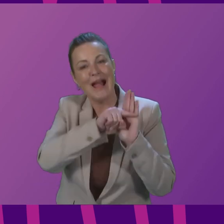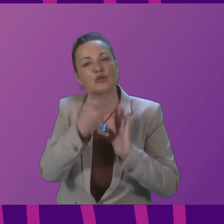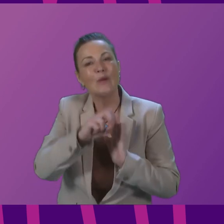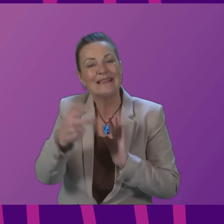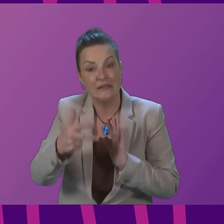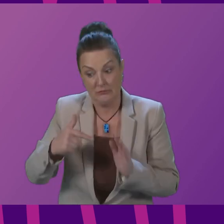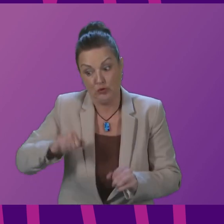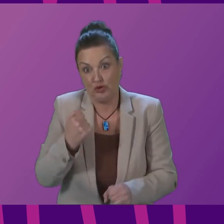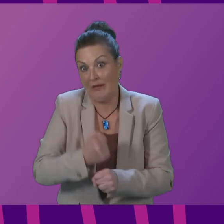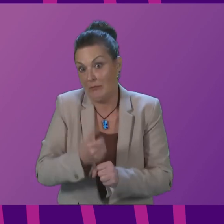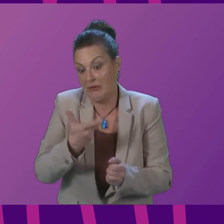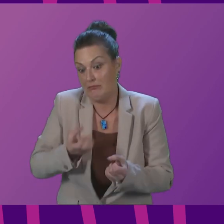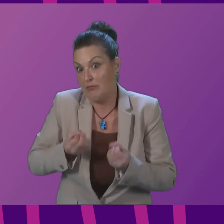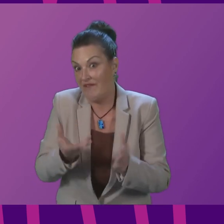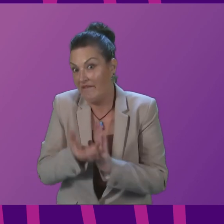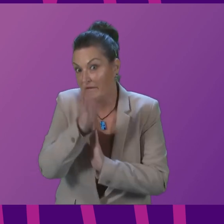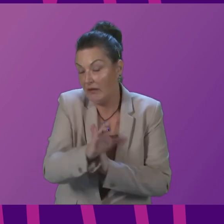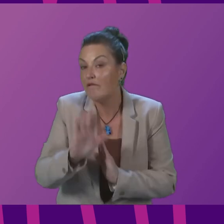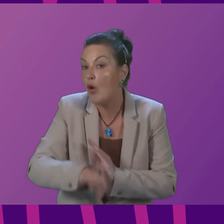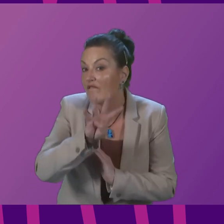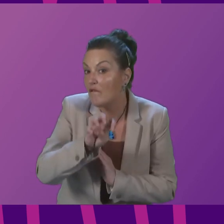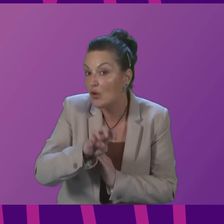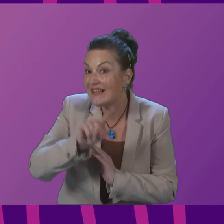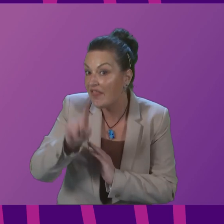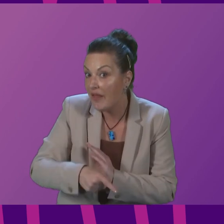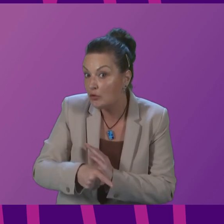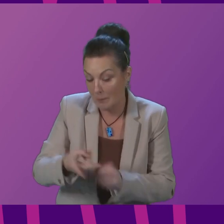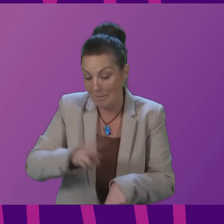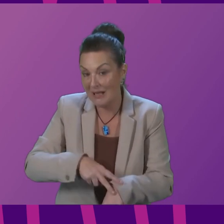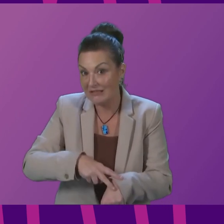funding for the training of 14,000 police officers and staff, and the appointment of